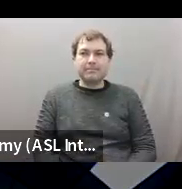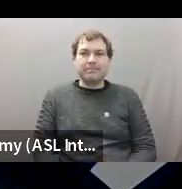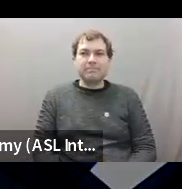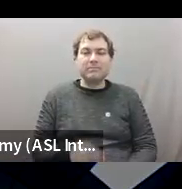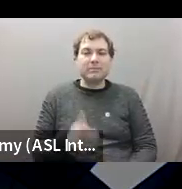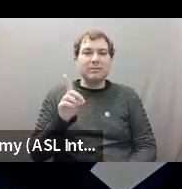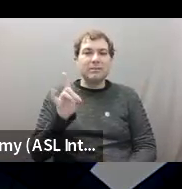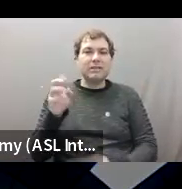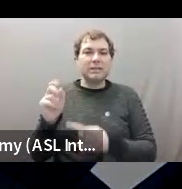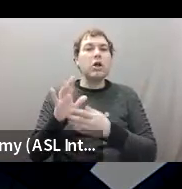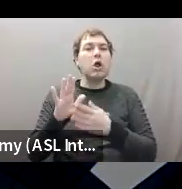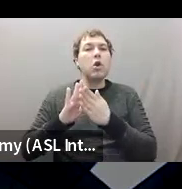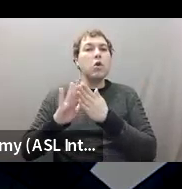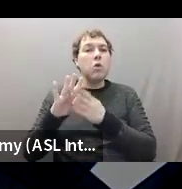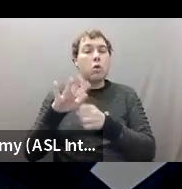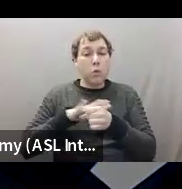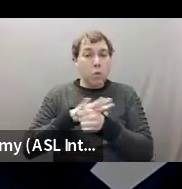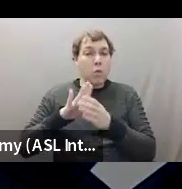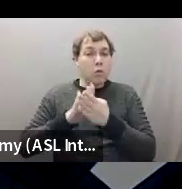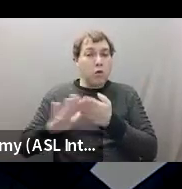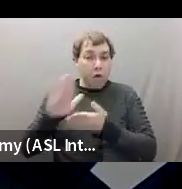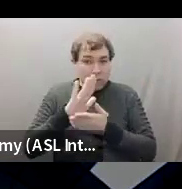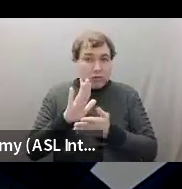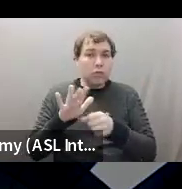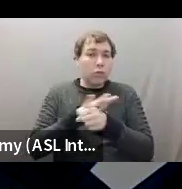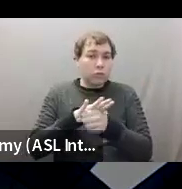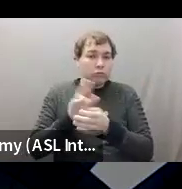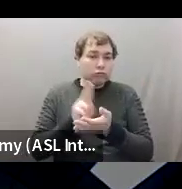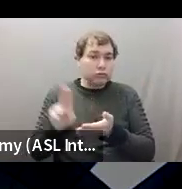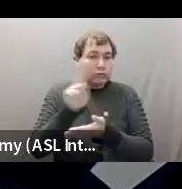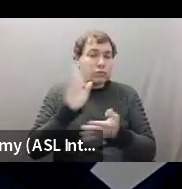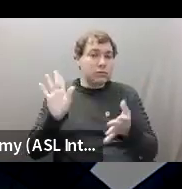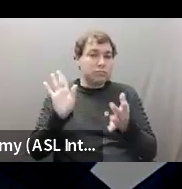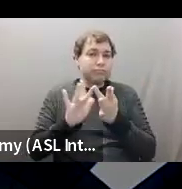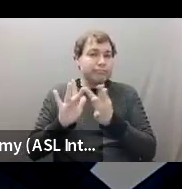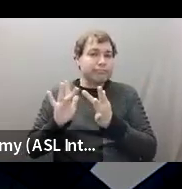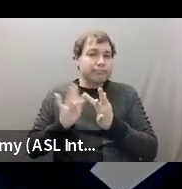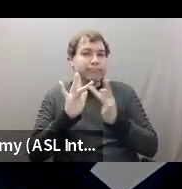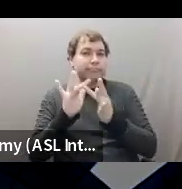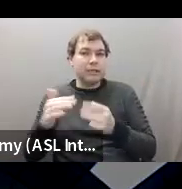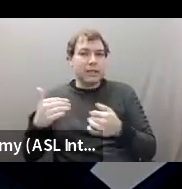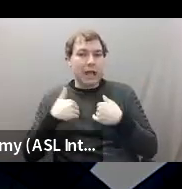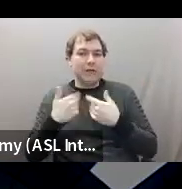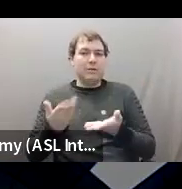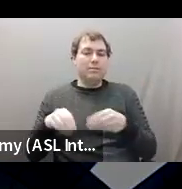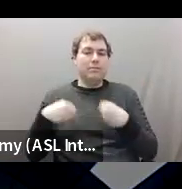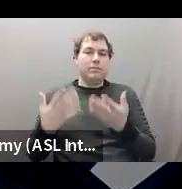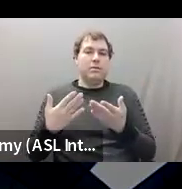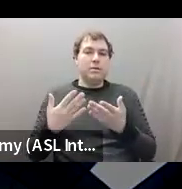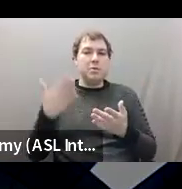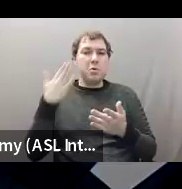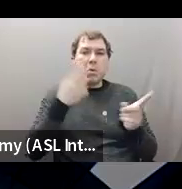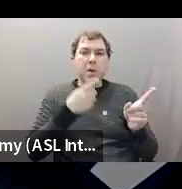Linda Pogue: local colleges or universities, or other places to connect with? If they happen to have some to let them know about the things that are going on at the cell.